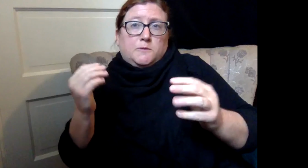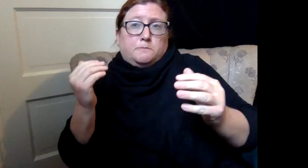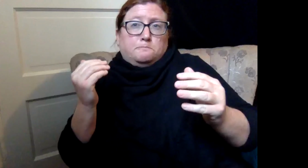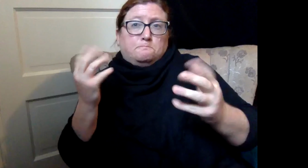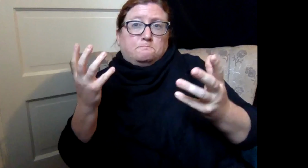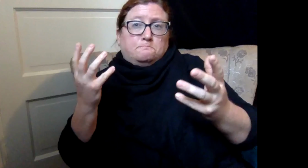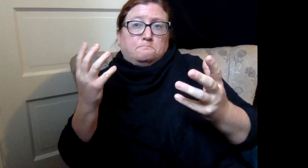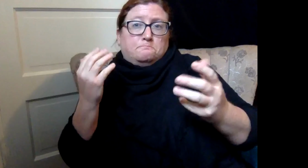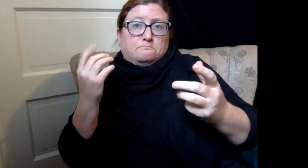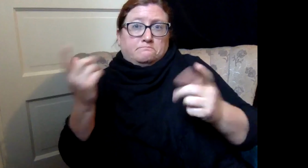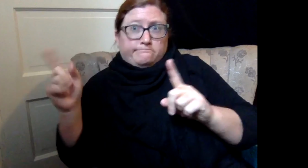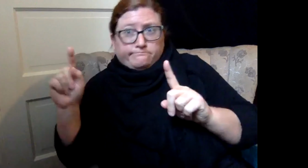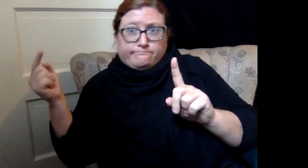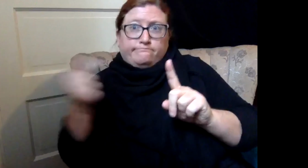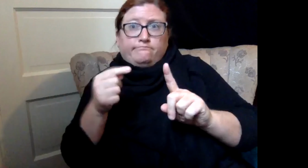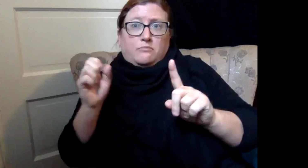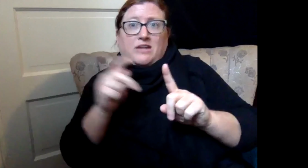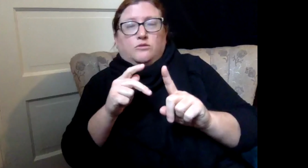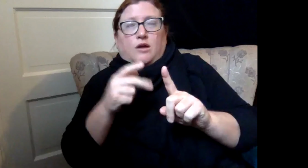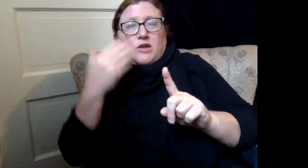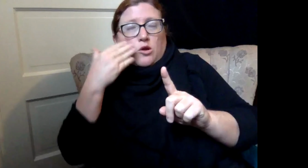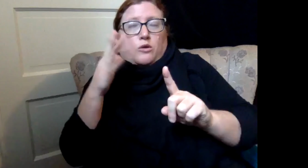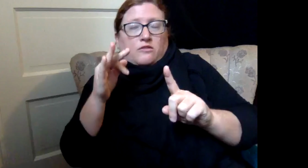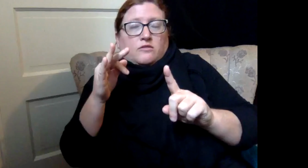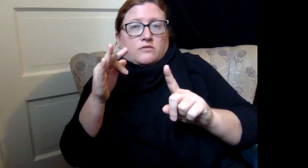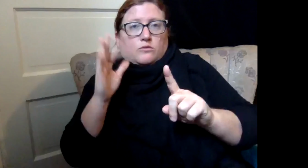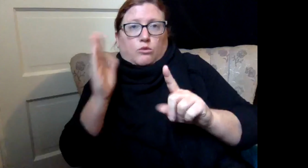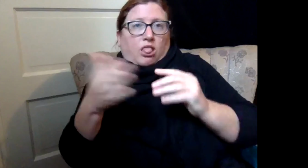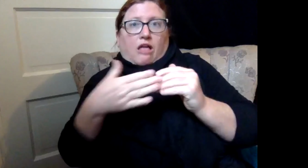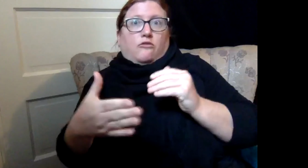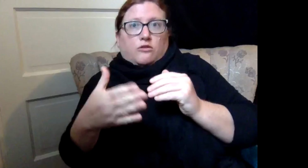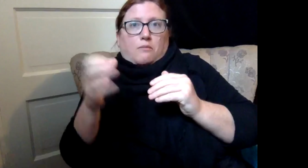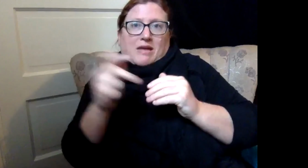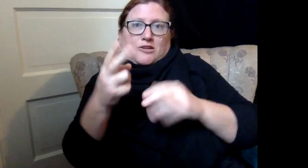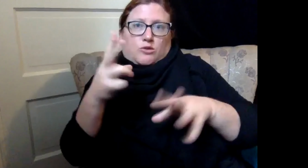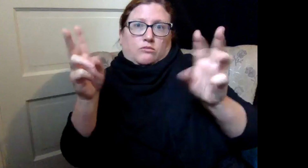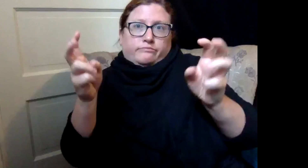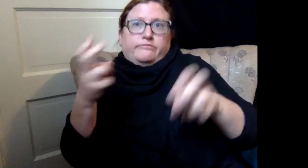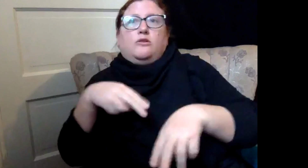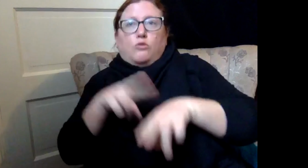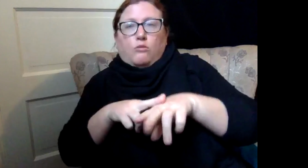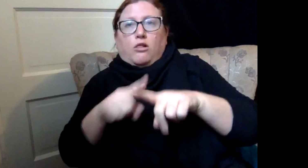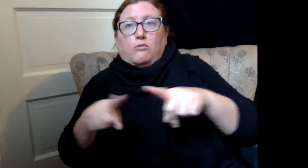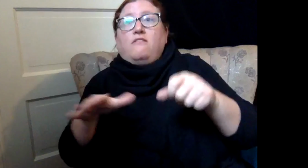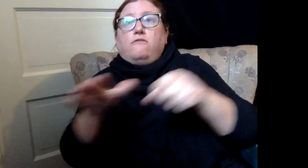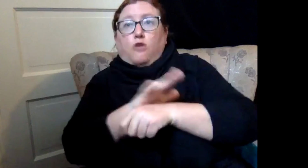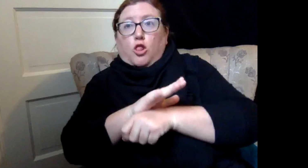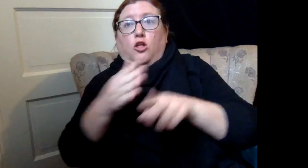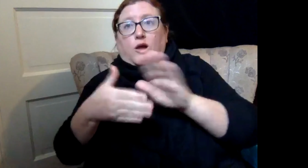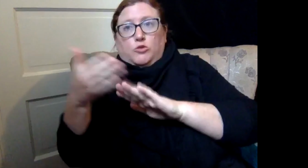access to services. We are hoping to get back to, I'm not sure we